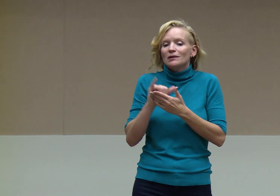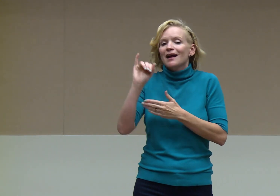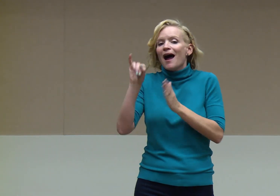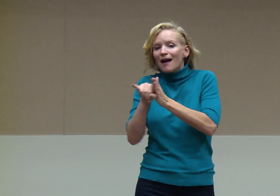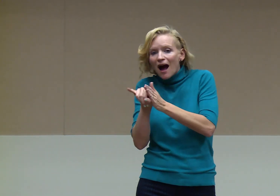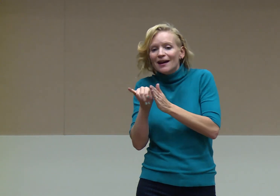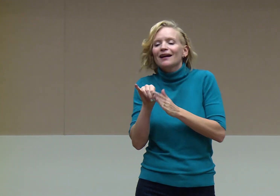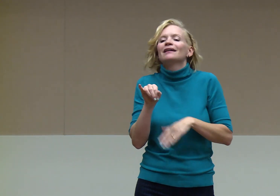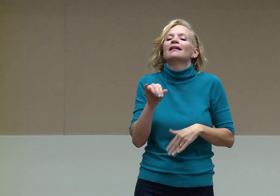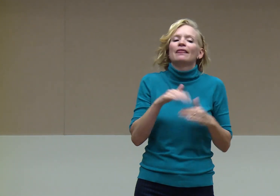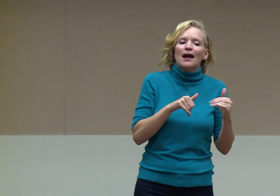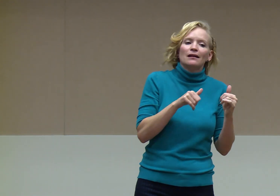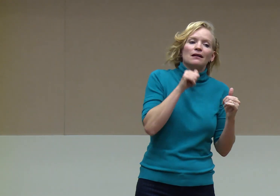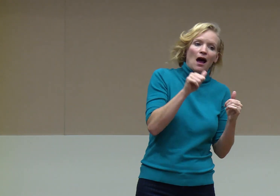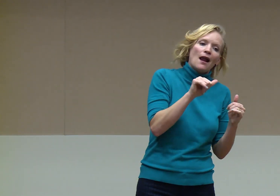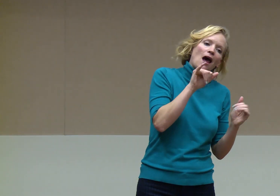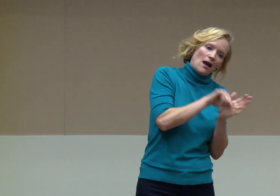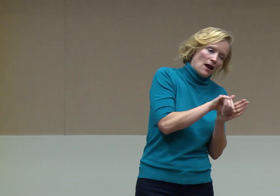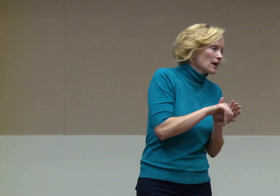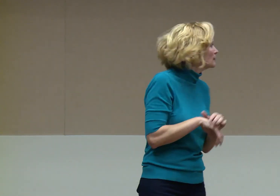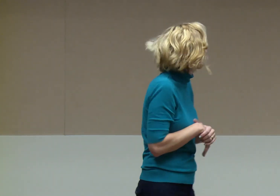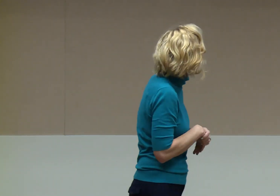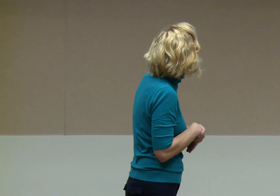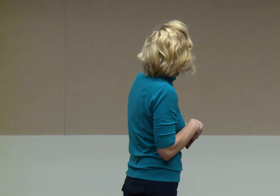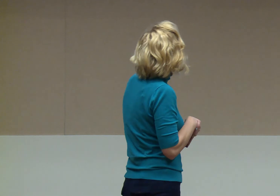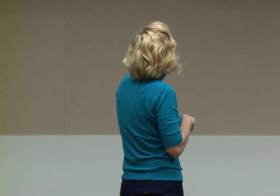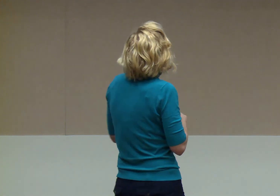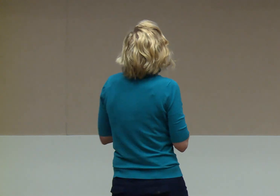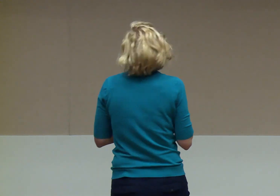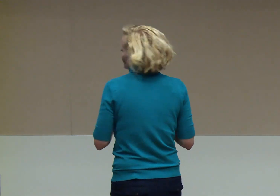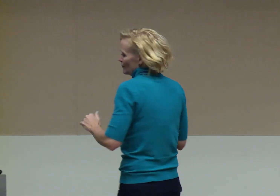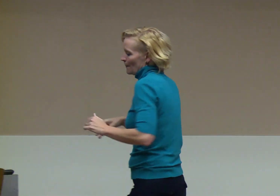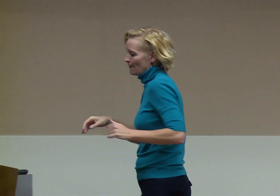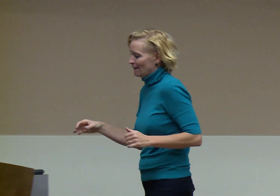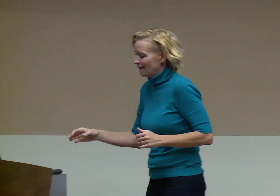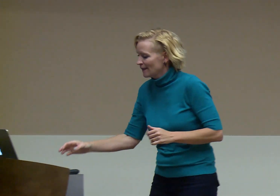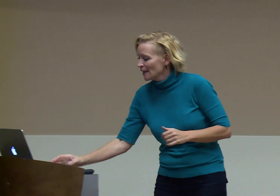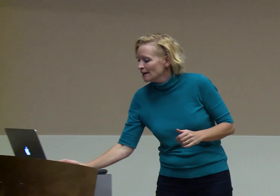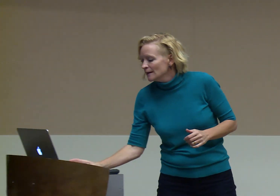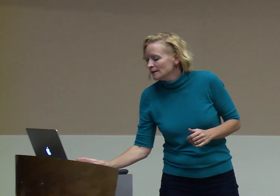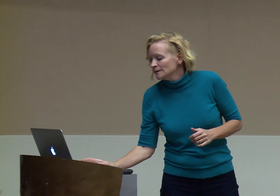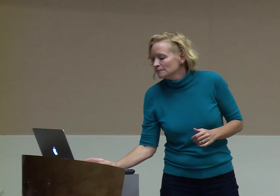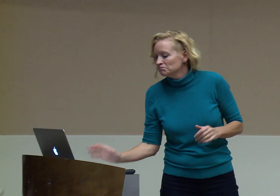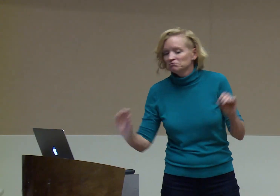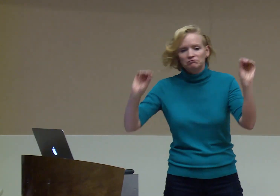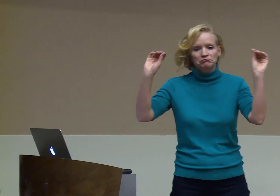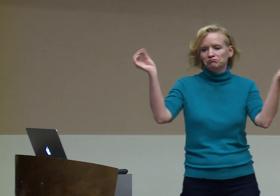then the prime word that's iconic-- or they'll react faster to one that's iconic